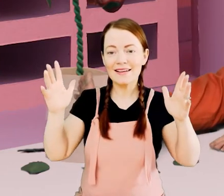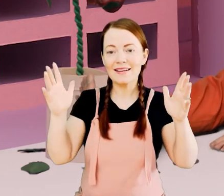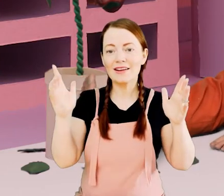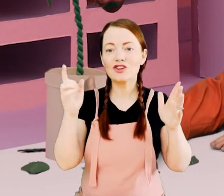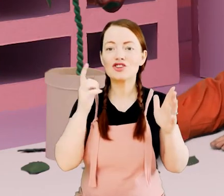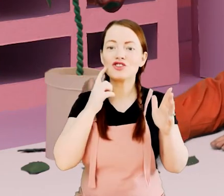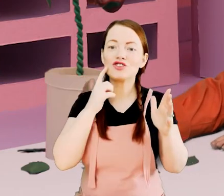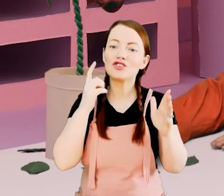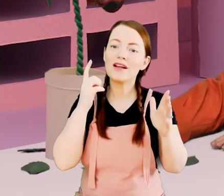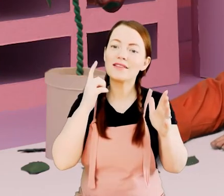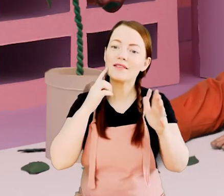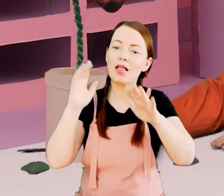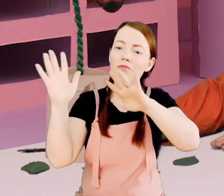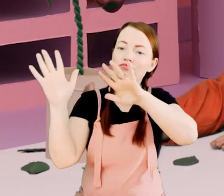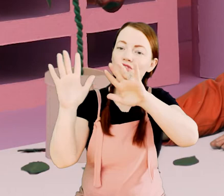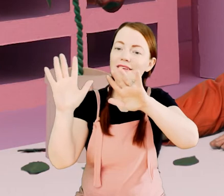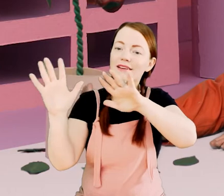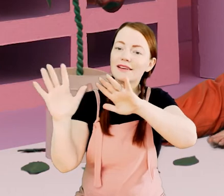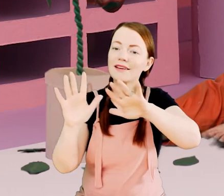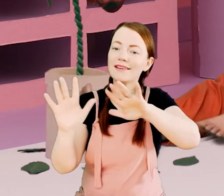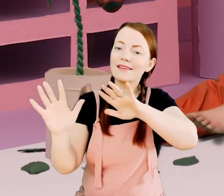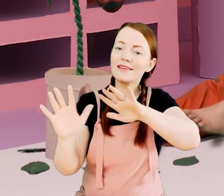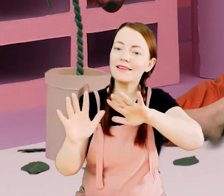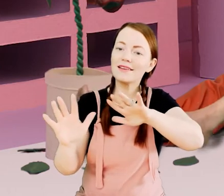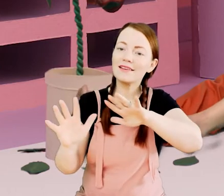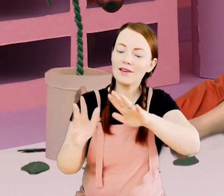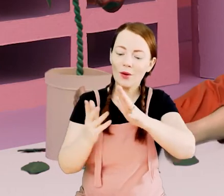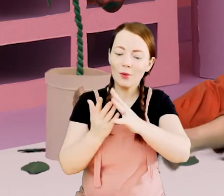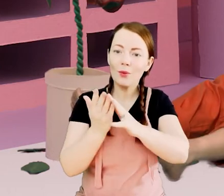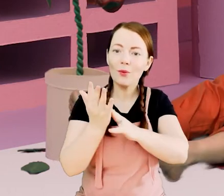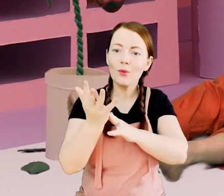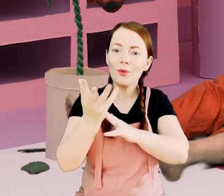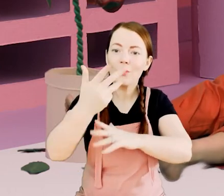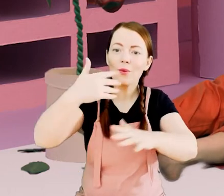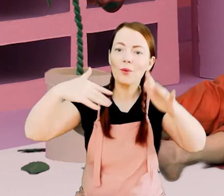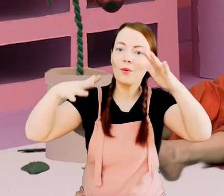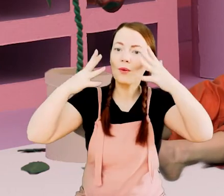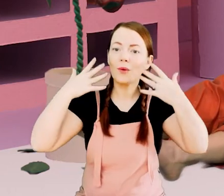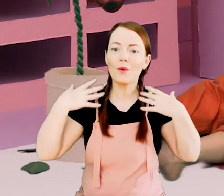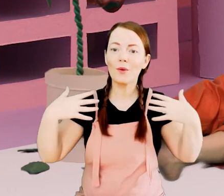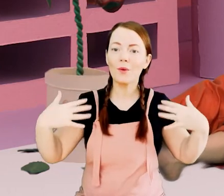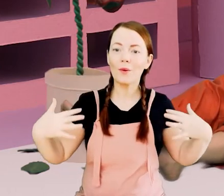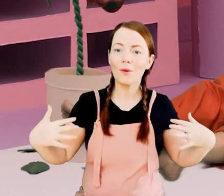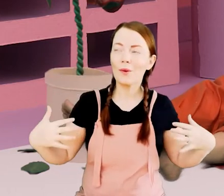A gentle spring breeze stirs the air, blowing through your fingers, toes, and hair...